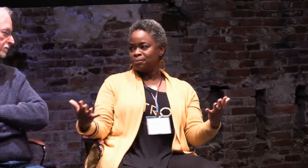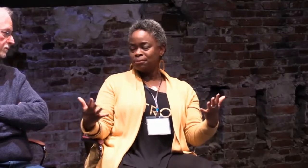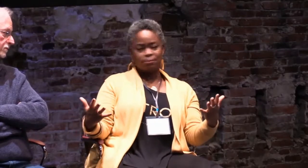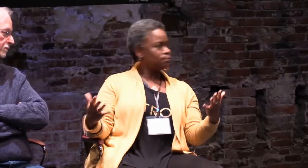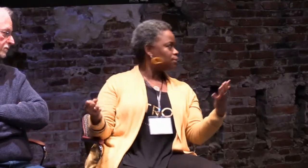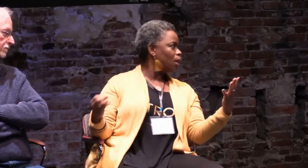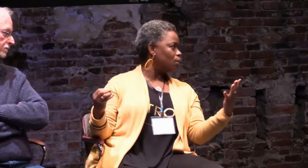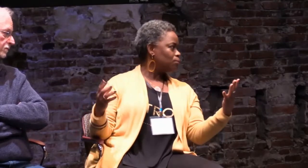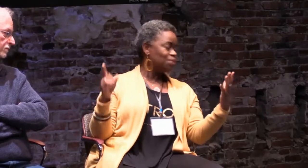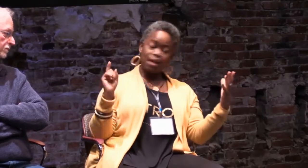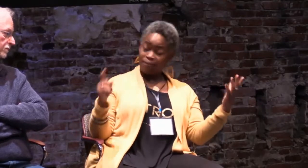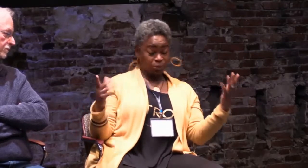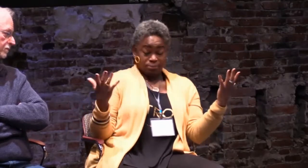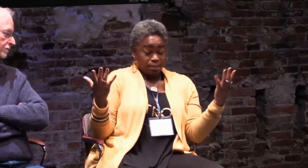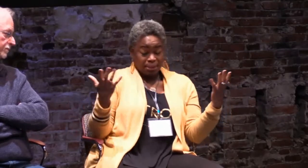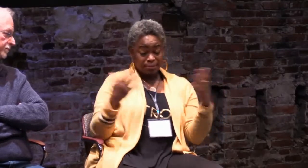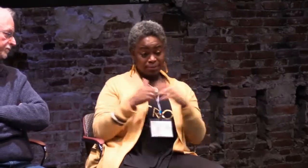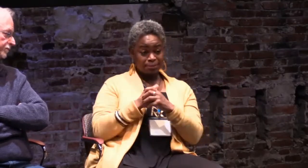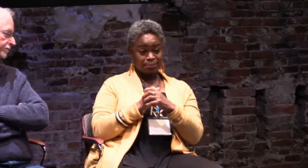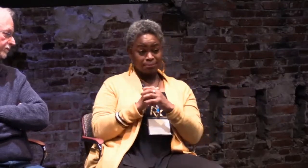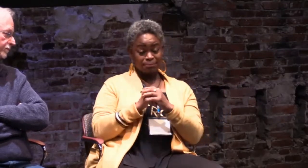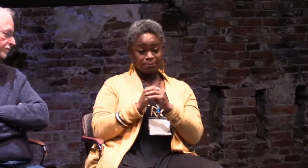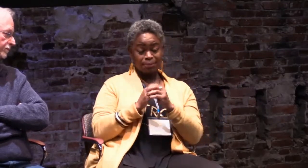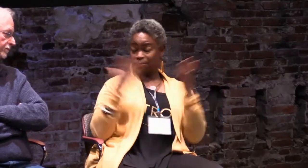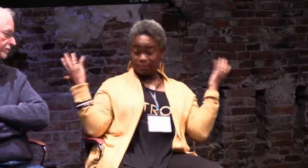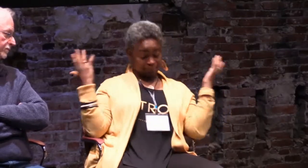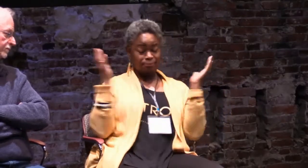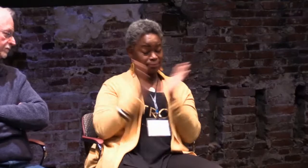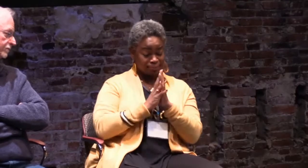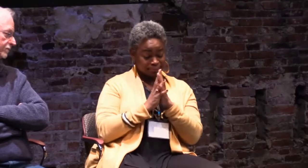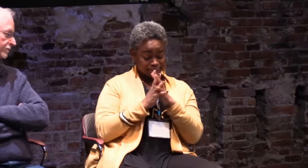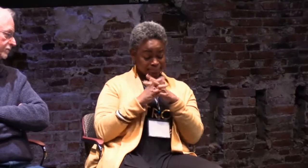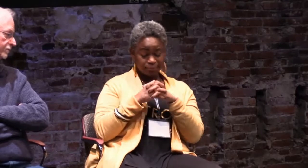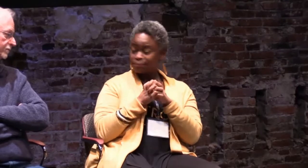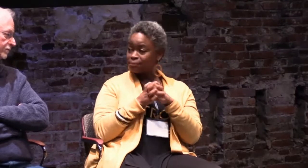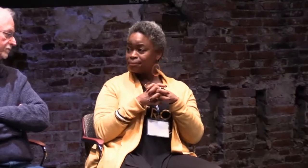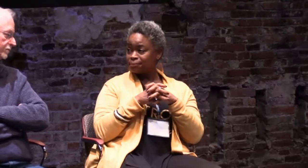Can't say now any other way. It has to, has to be done today. That's it.